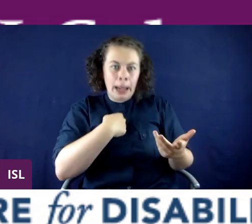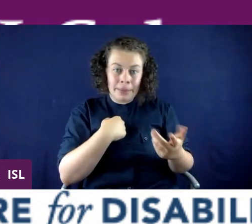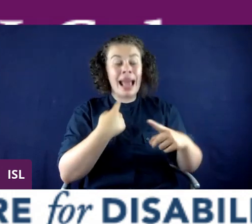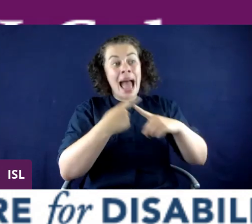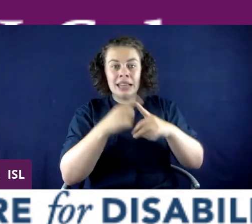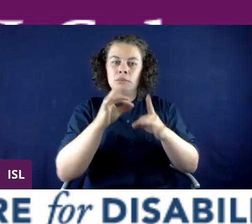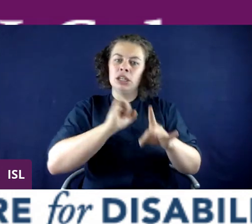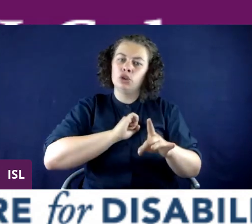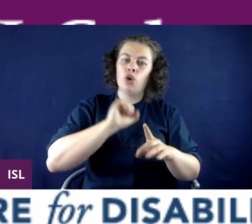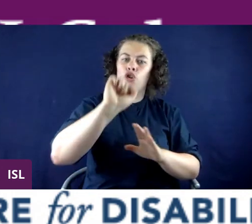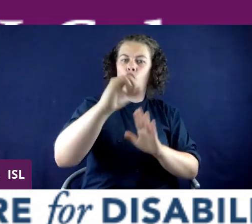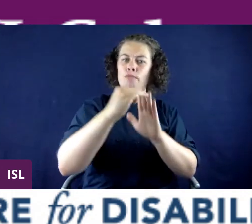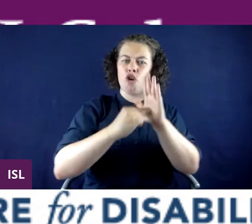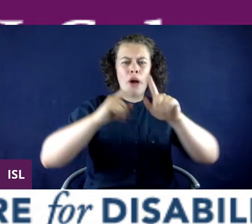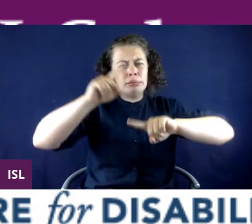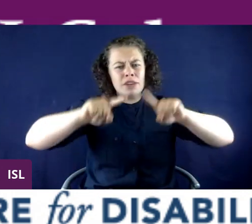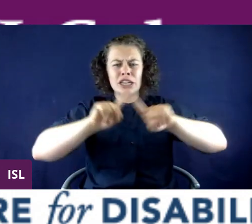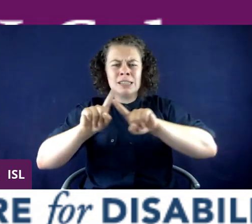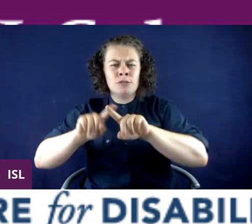Our disabled authors reading the books?